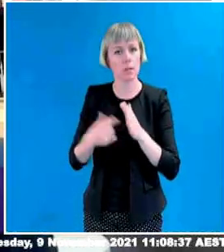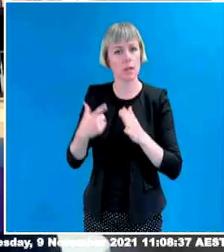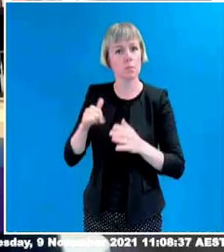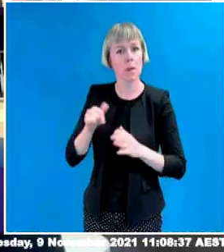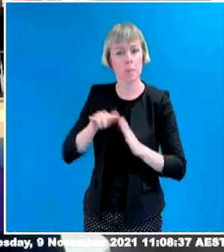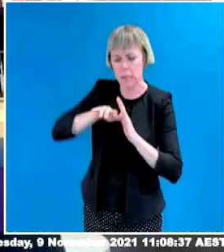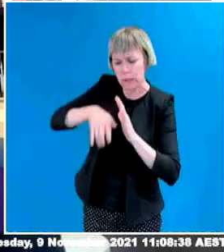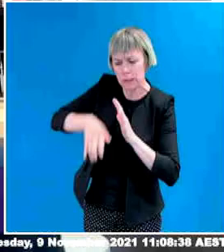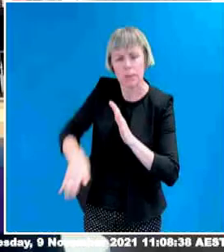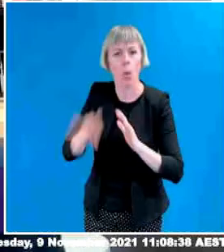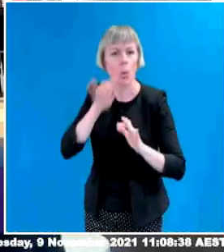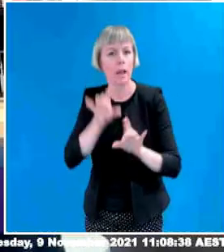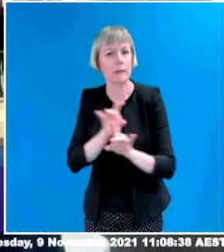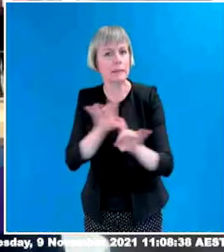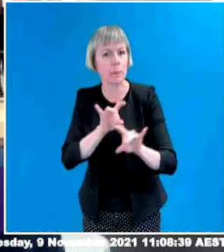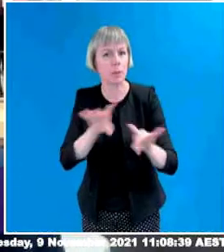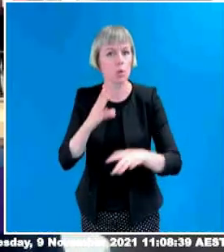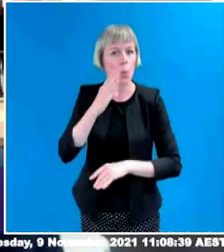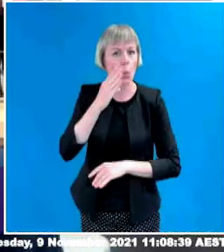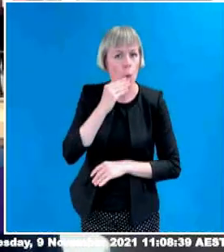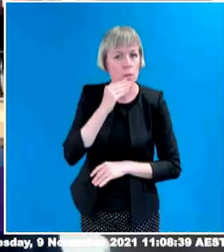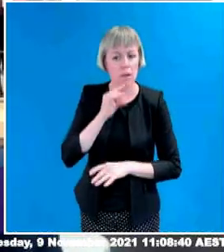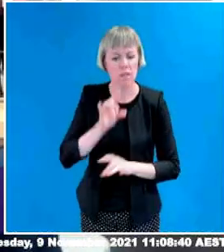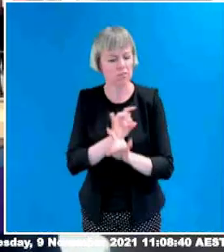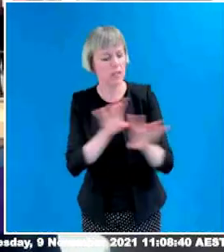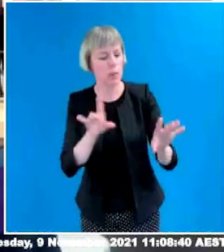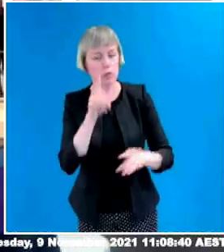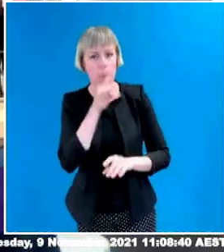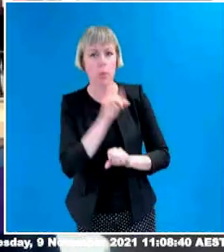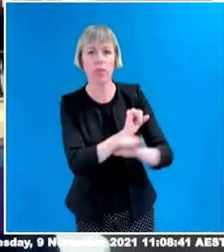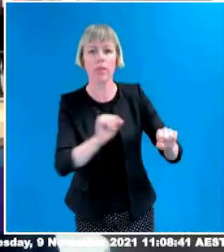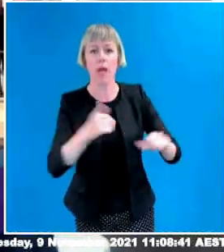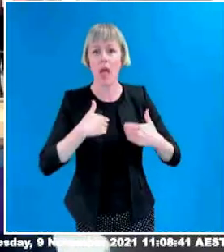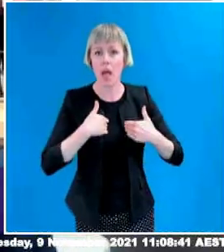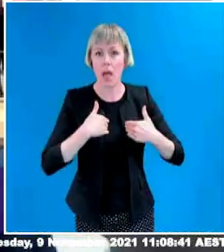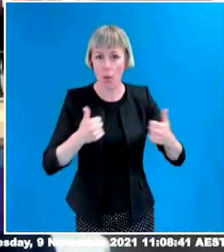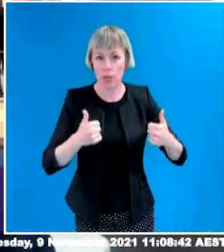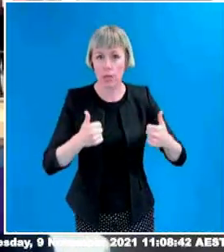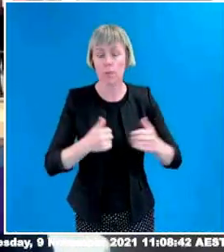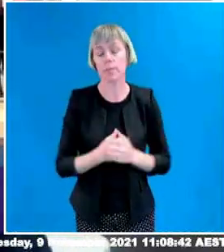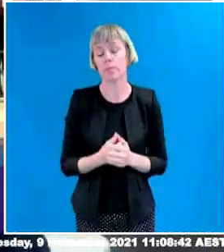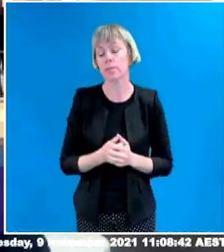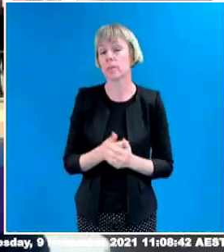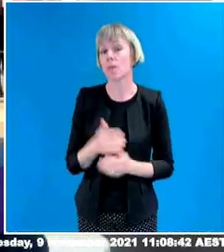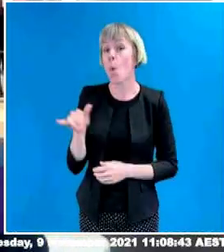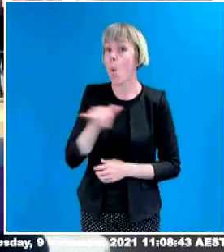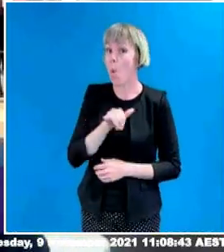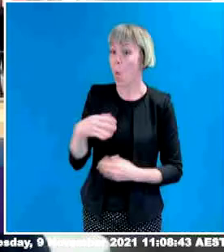Versus a small company, is working in a urban setting and is setting up a